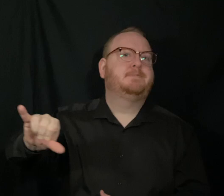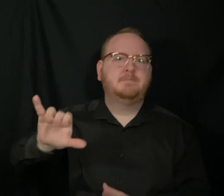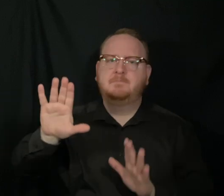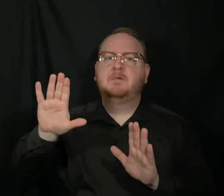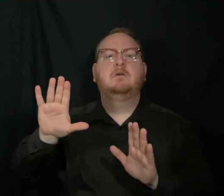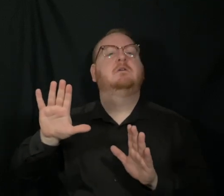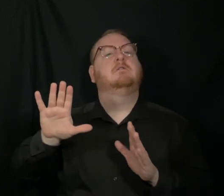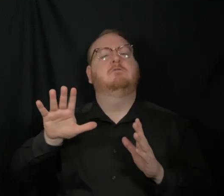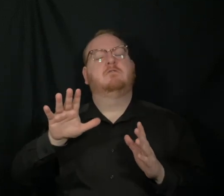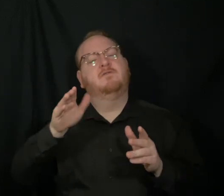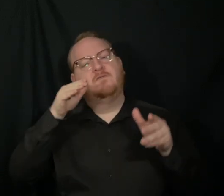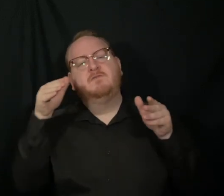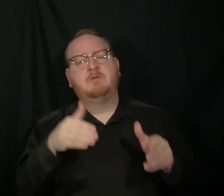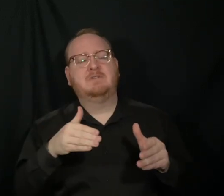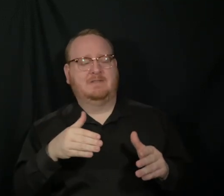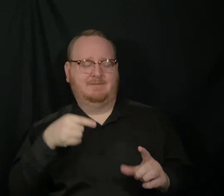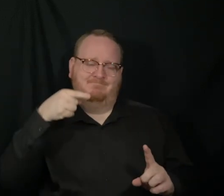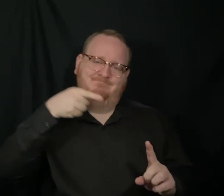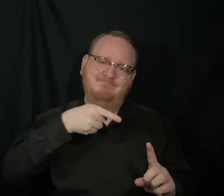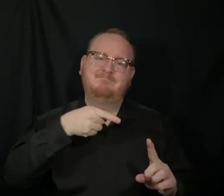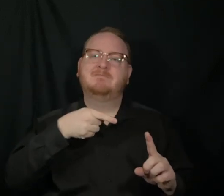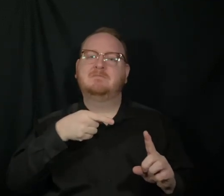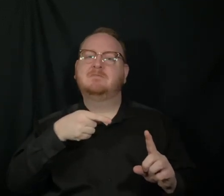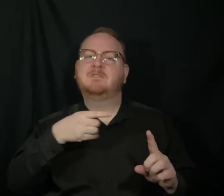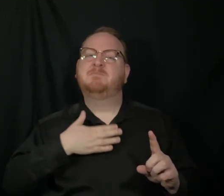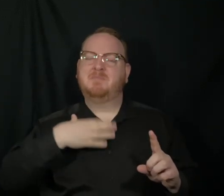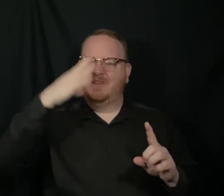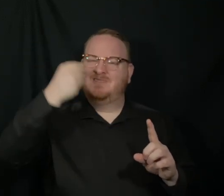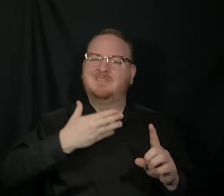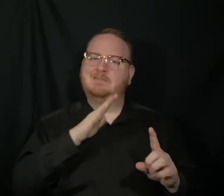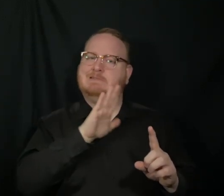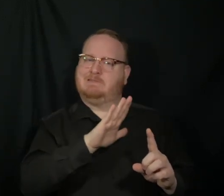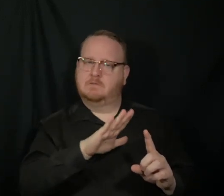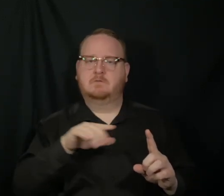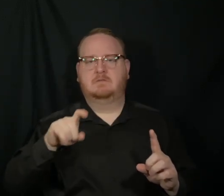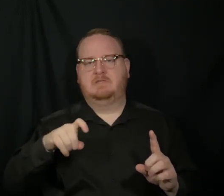about him and his needs and how to get that done. So I just